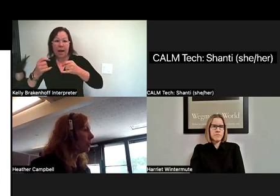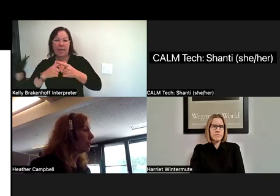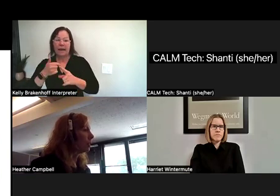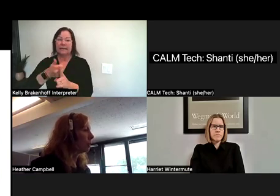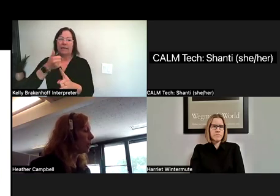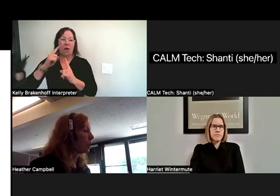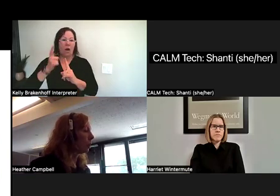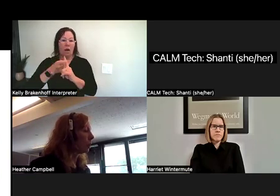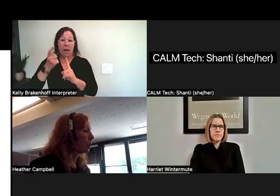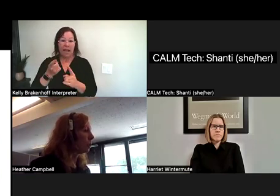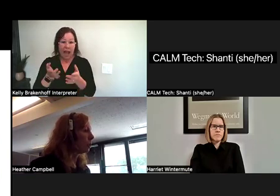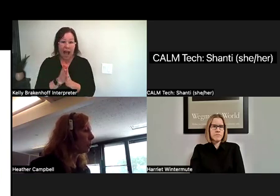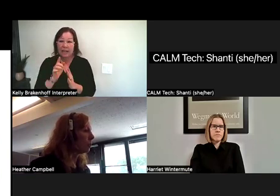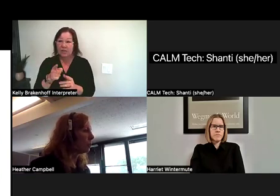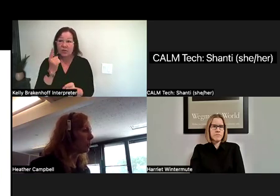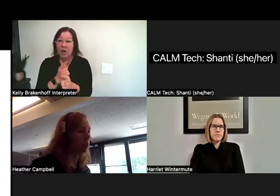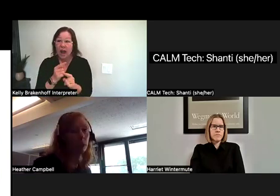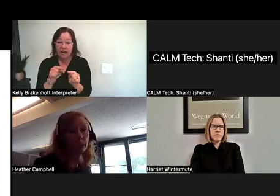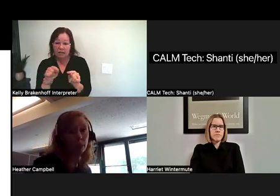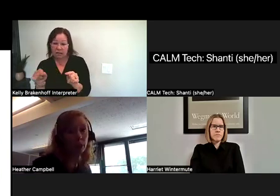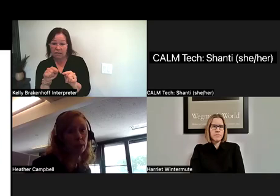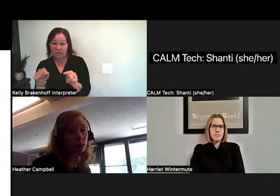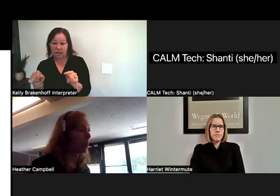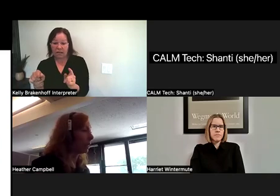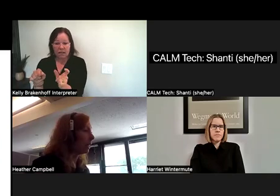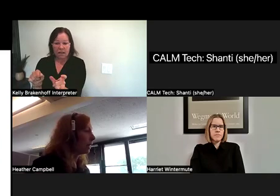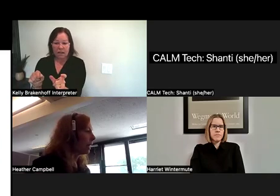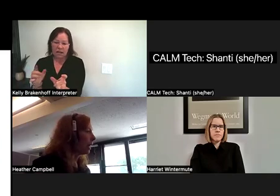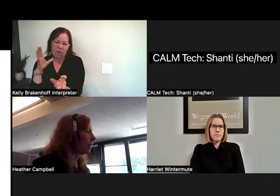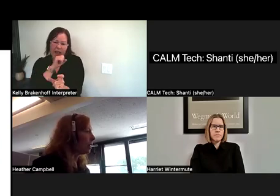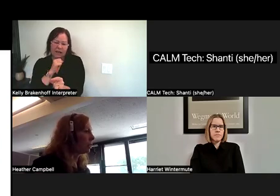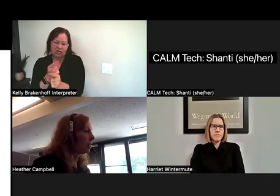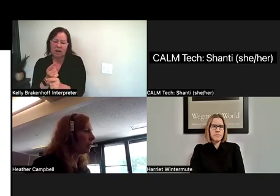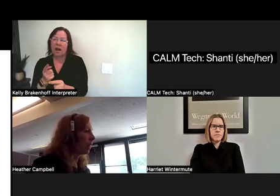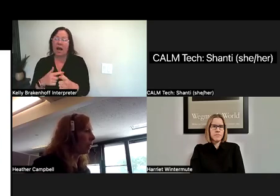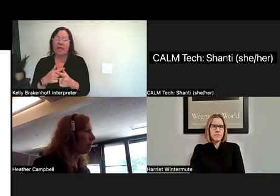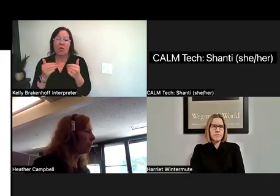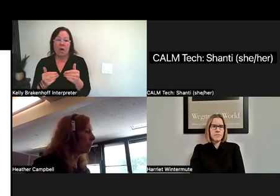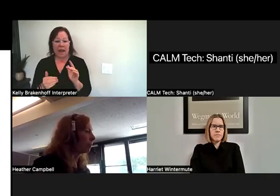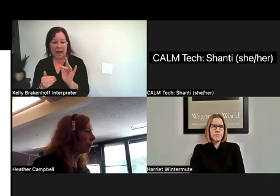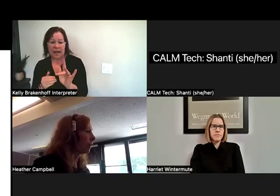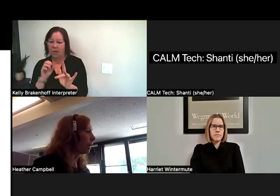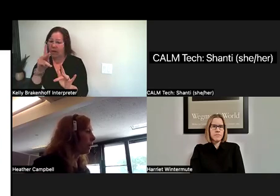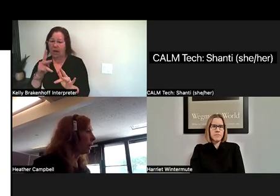if this is the range that you want to use it will probably guess correctly and then you click okay.